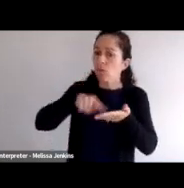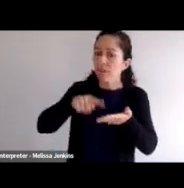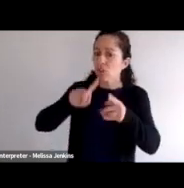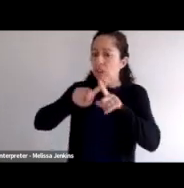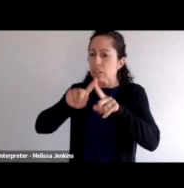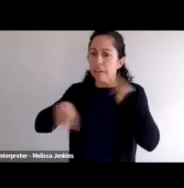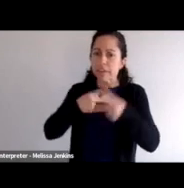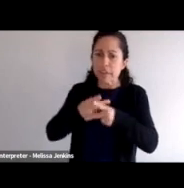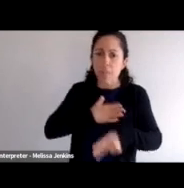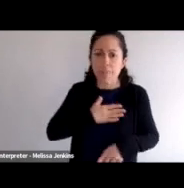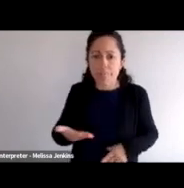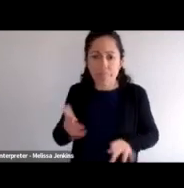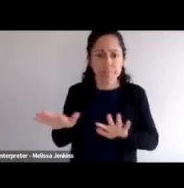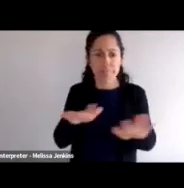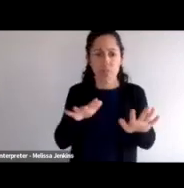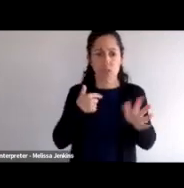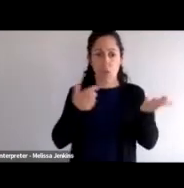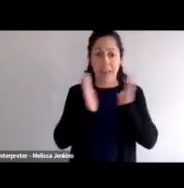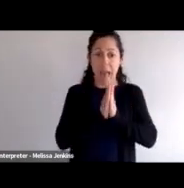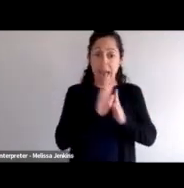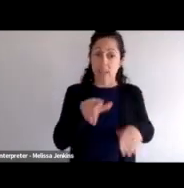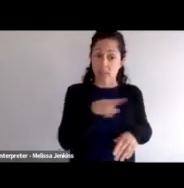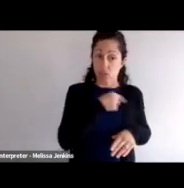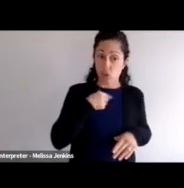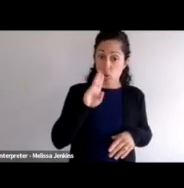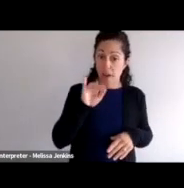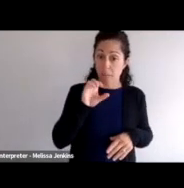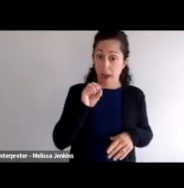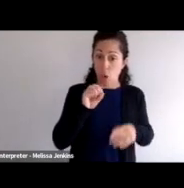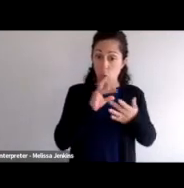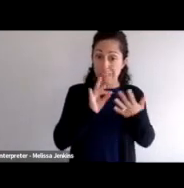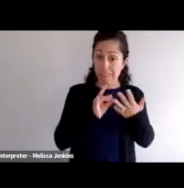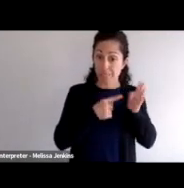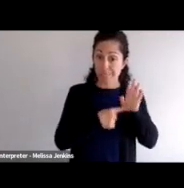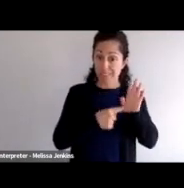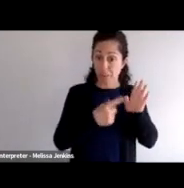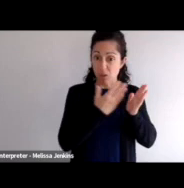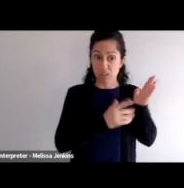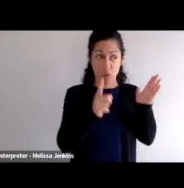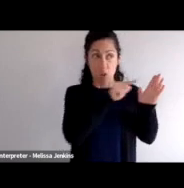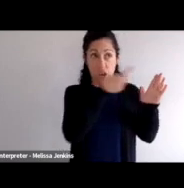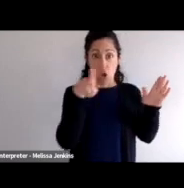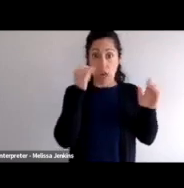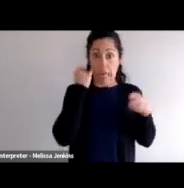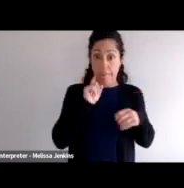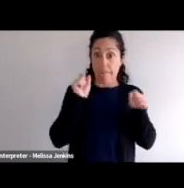you have bio samples somewhere, and if so, where are they. We aren't currently connecting to medical